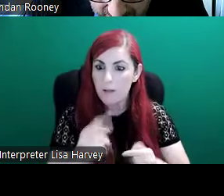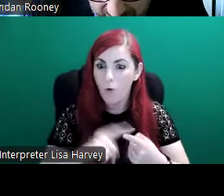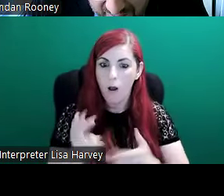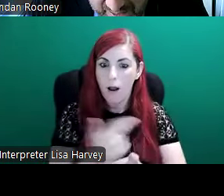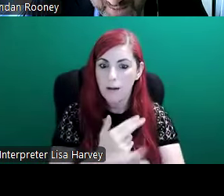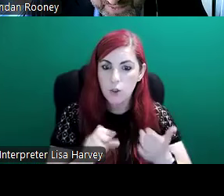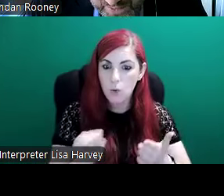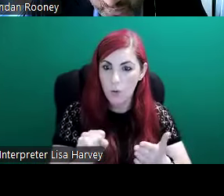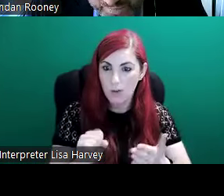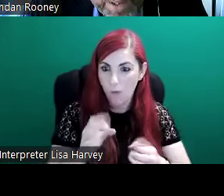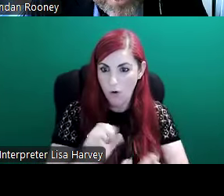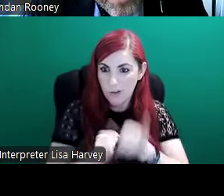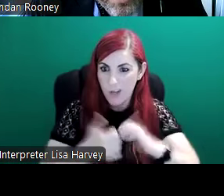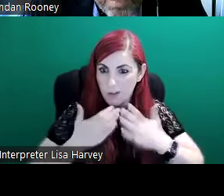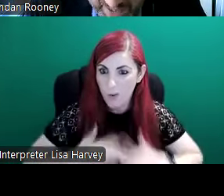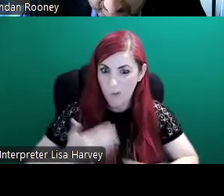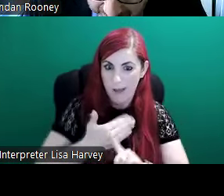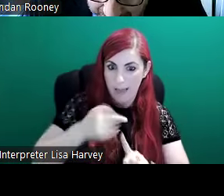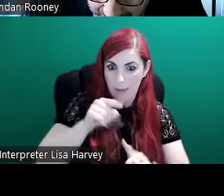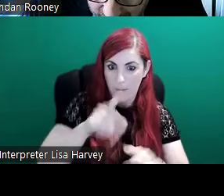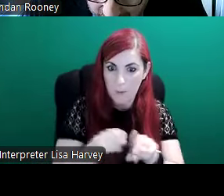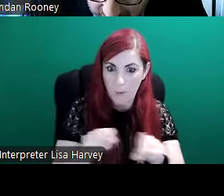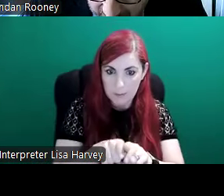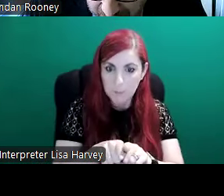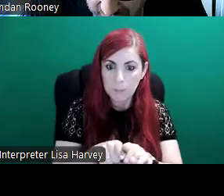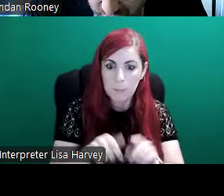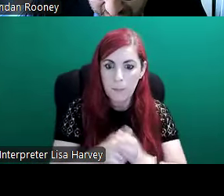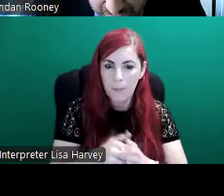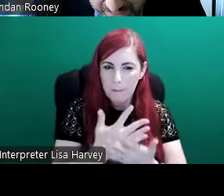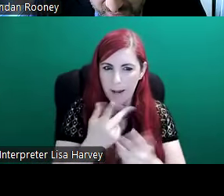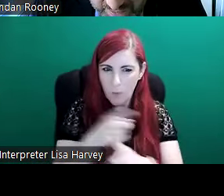the keen-eyed among you would have registered already that the left and right folds